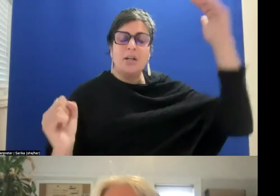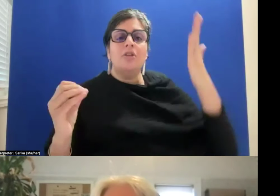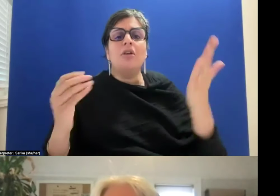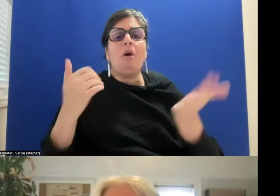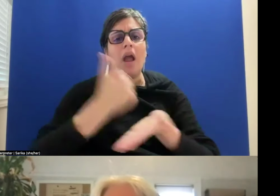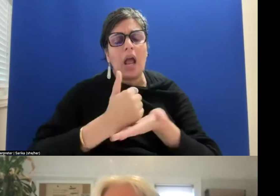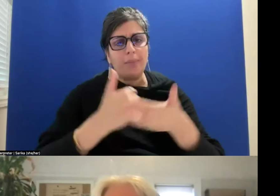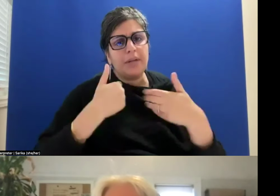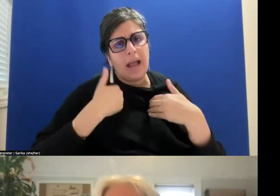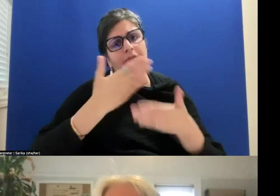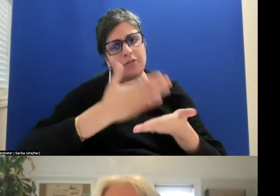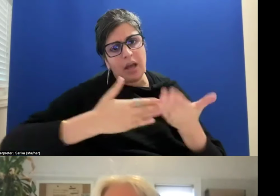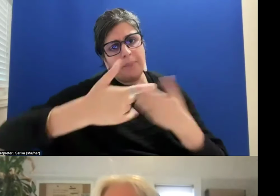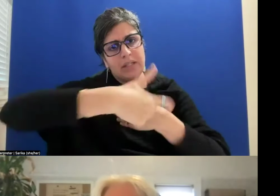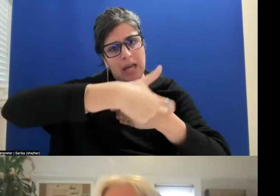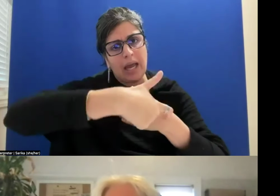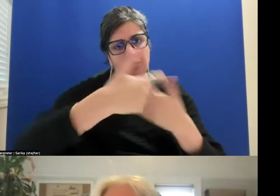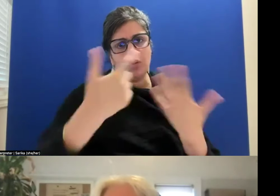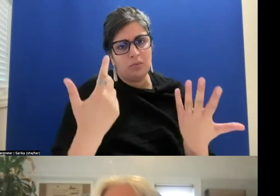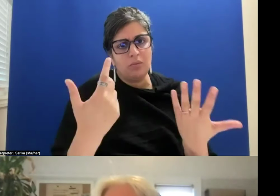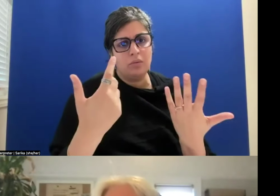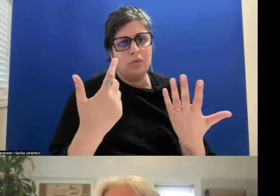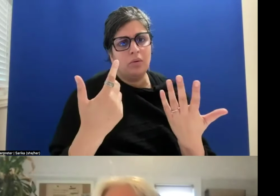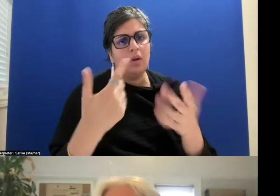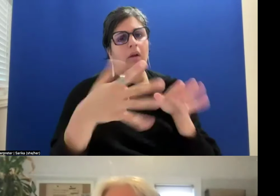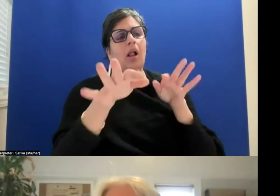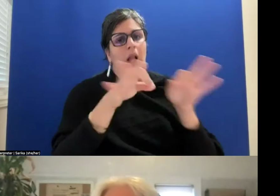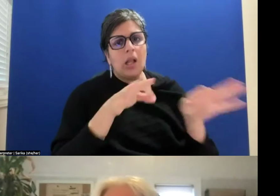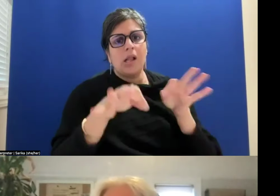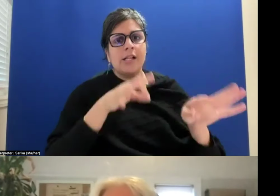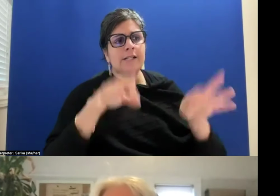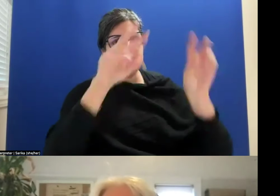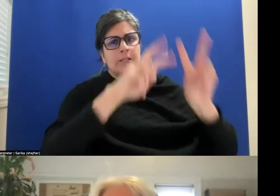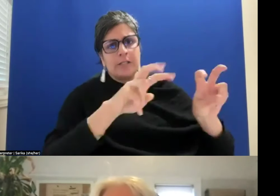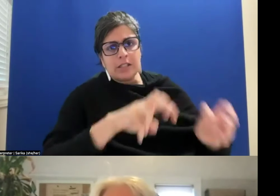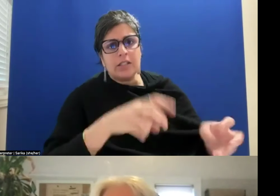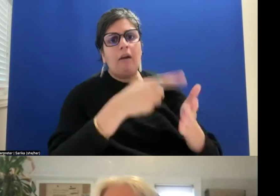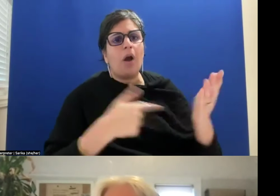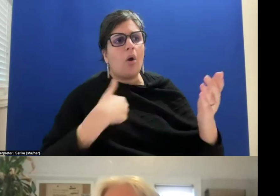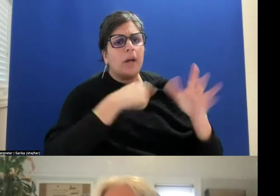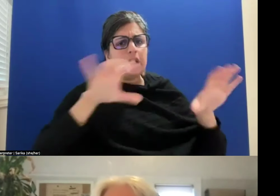just like actually hash out, like what we're doing and why we're doing it. And,